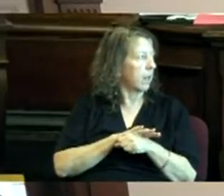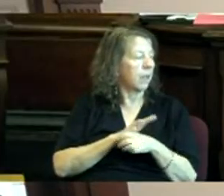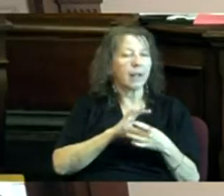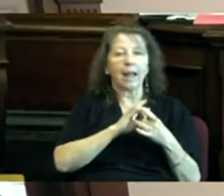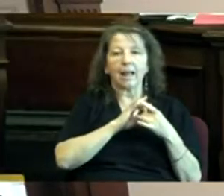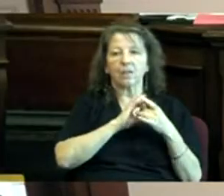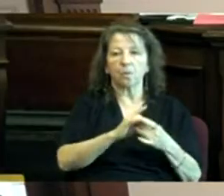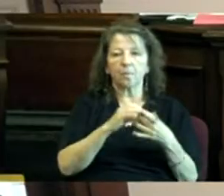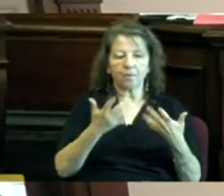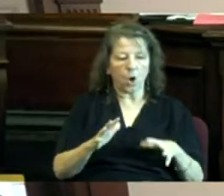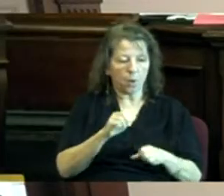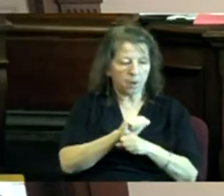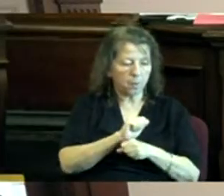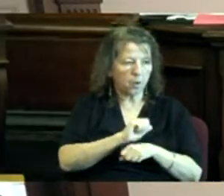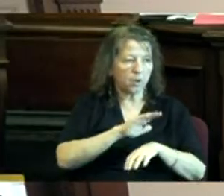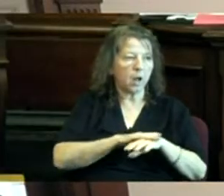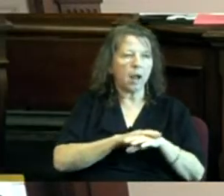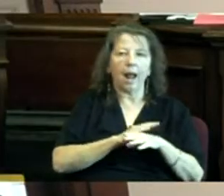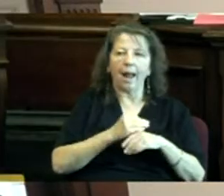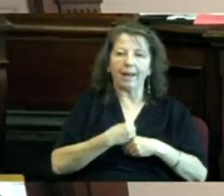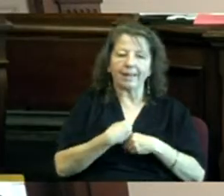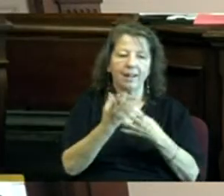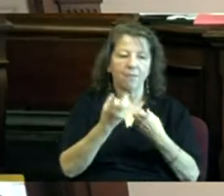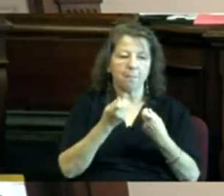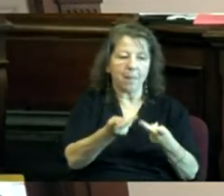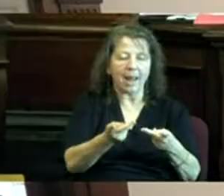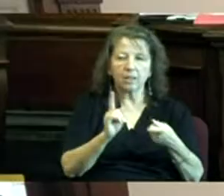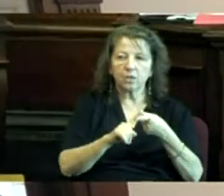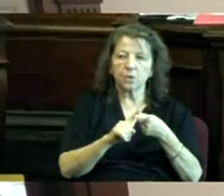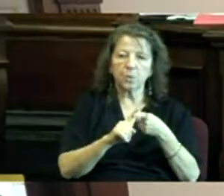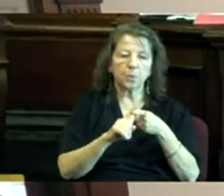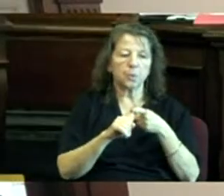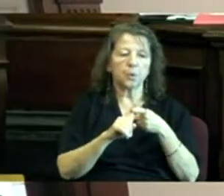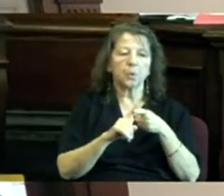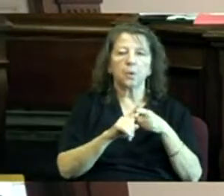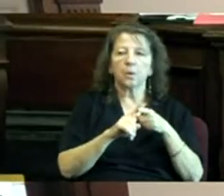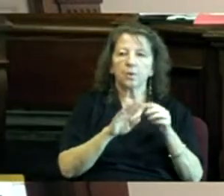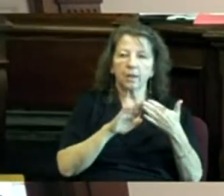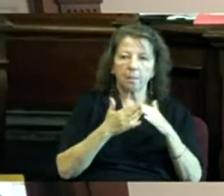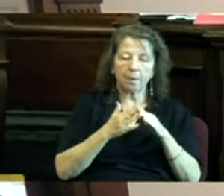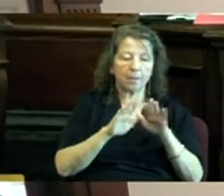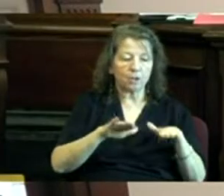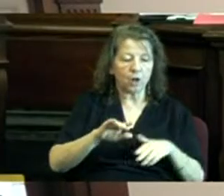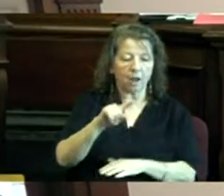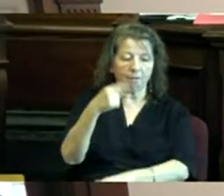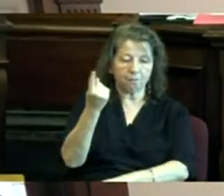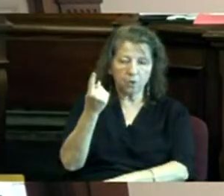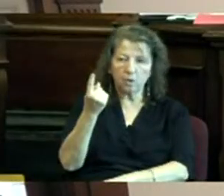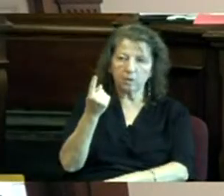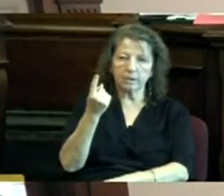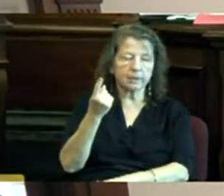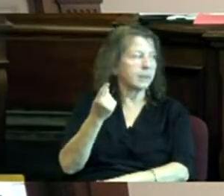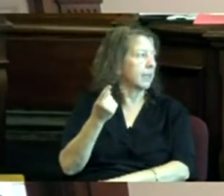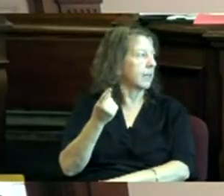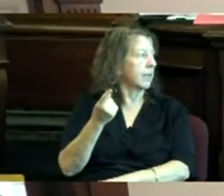the South District and how it relates to some of the initiatives I've already worked on, and getting feedback from